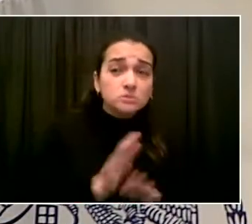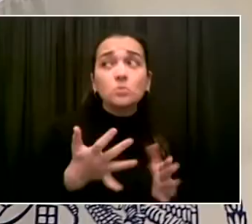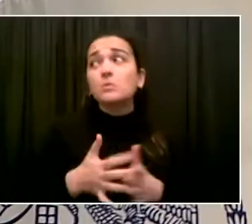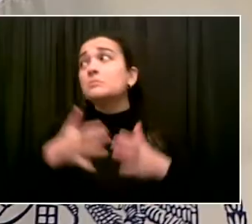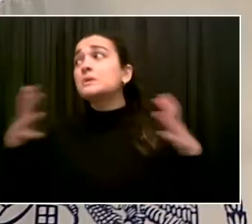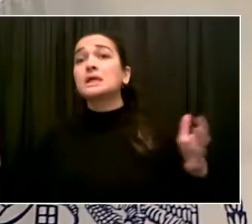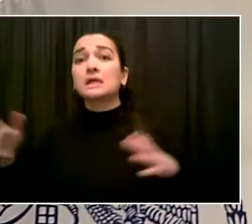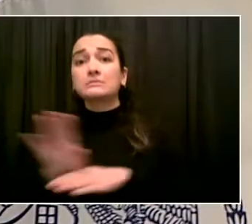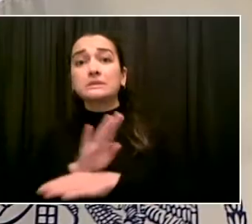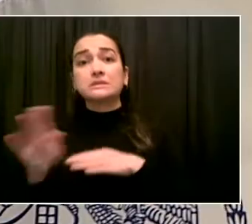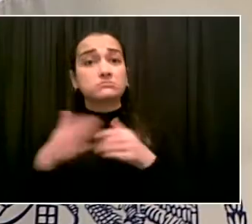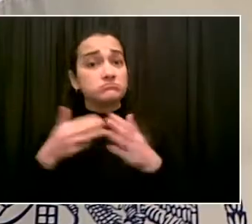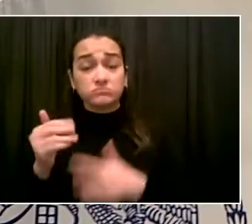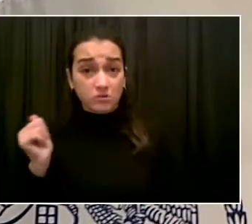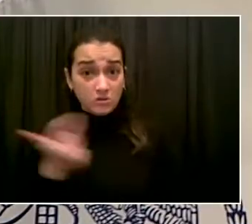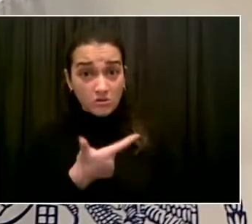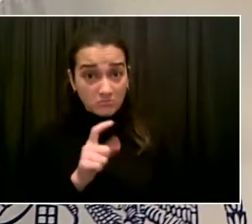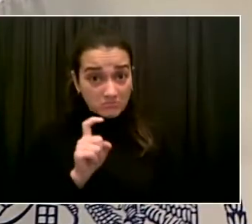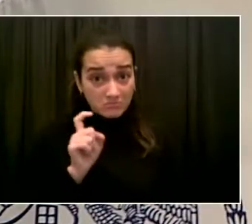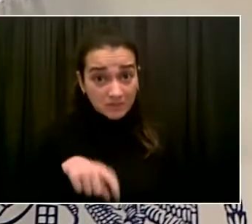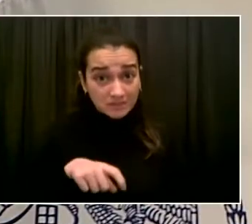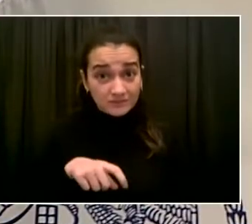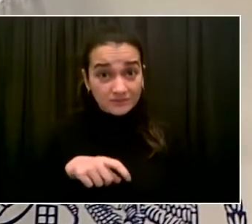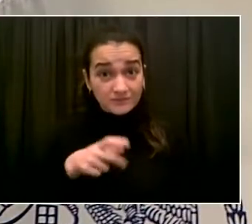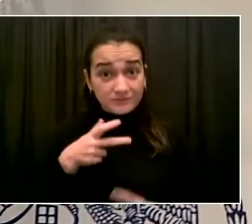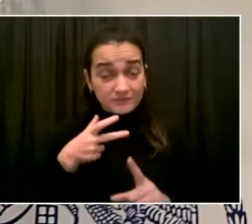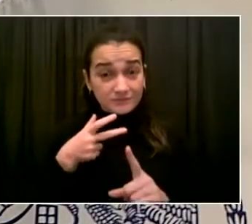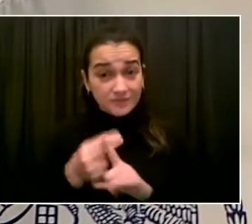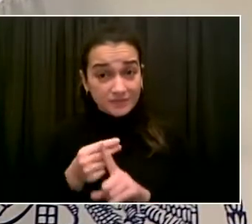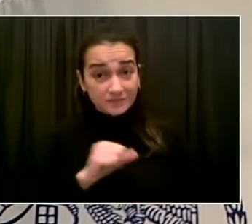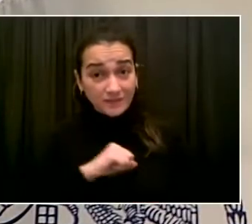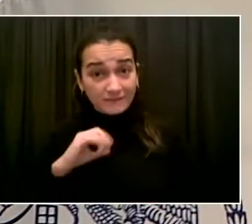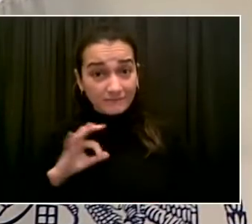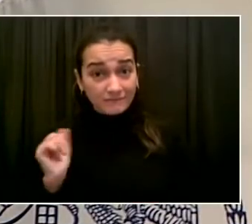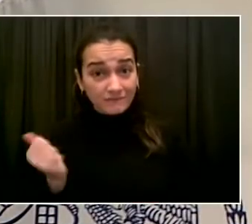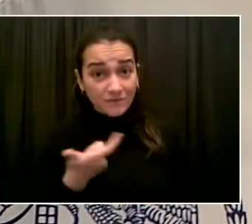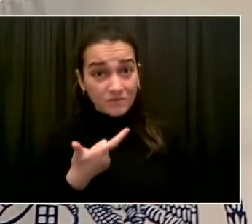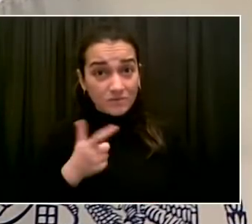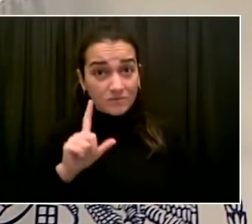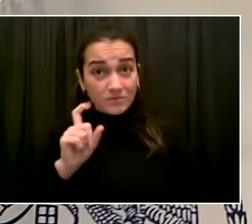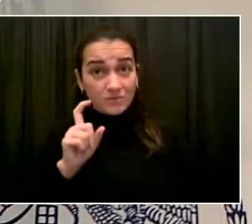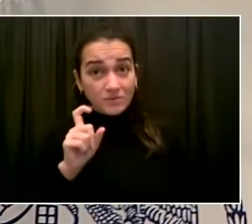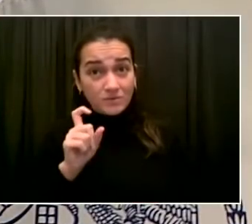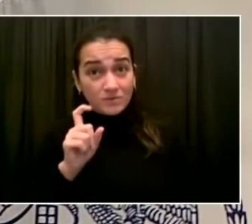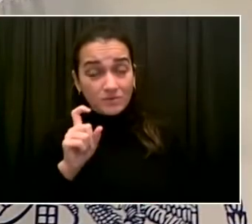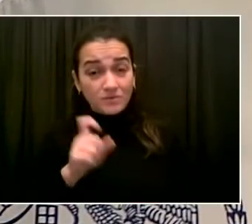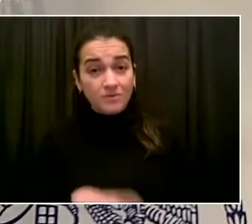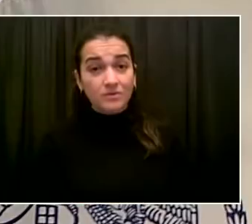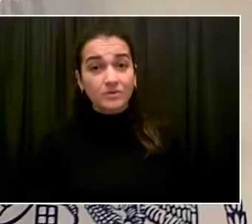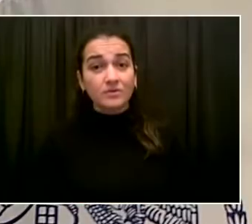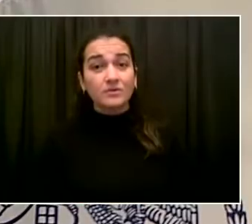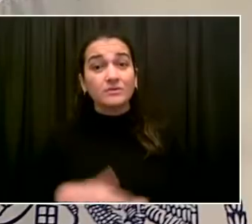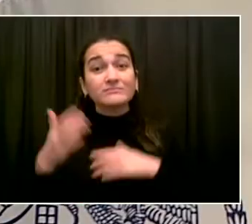REGARDLESS OF THEIR SIZE AND IS A REGARDLESS WHETHER THE EMPLOYEE IS IN-